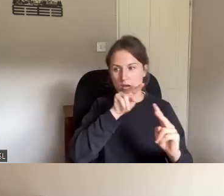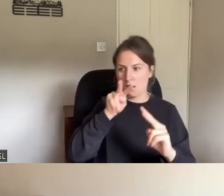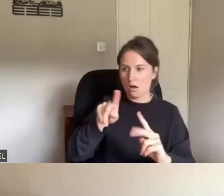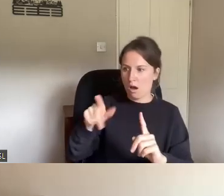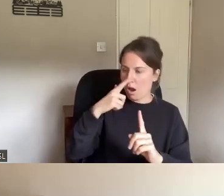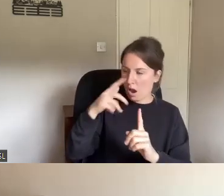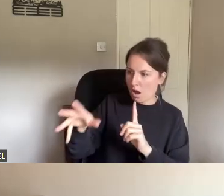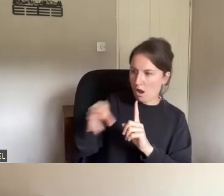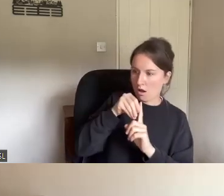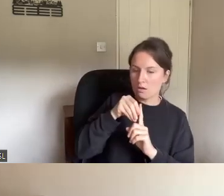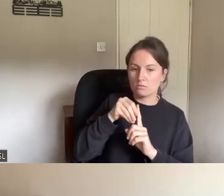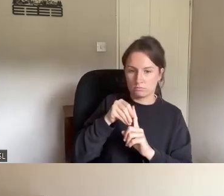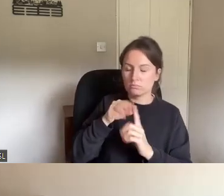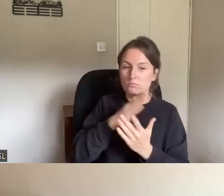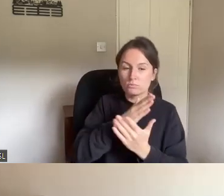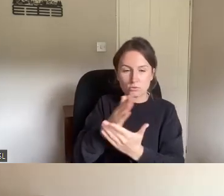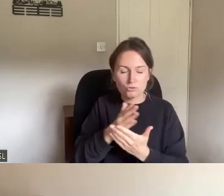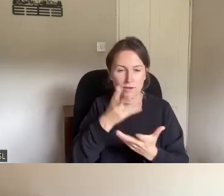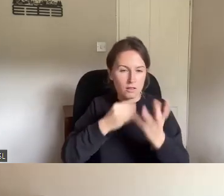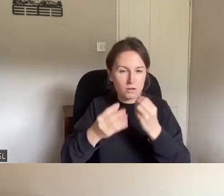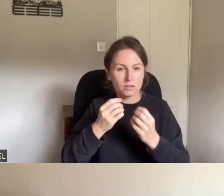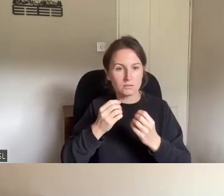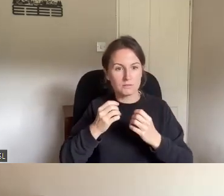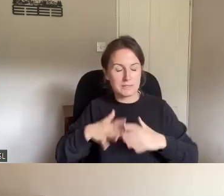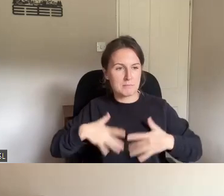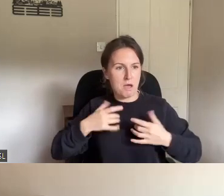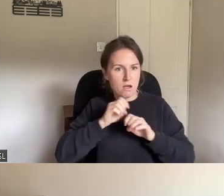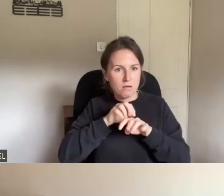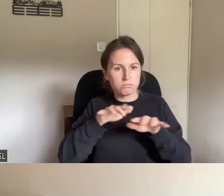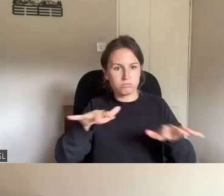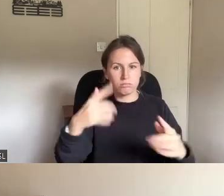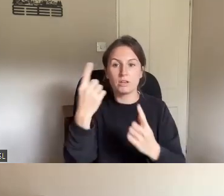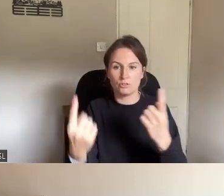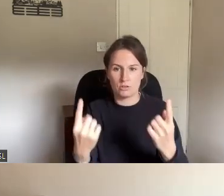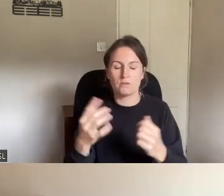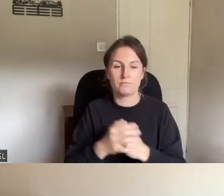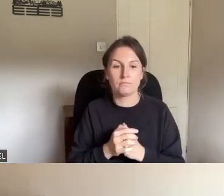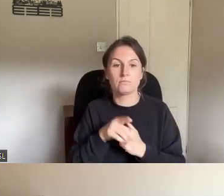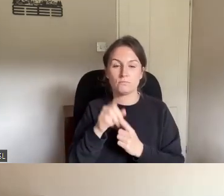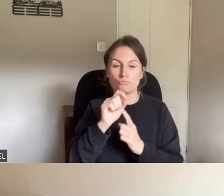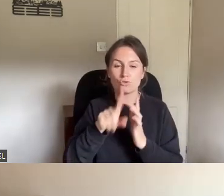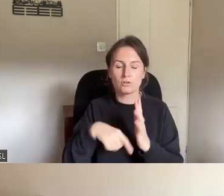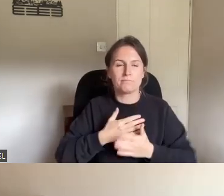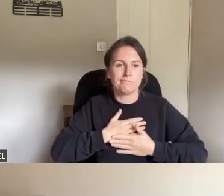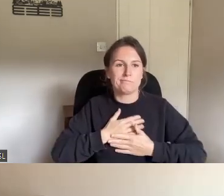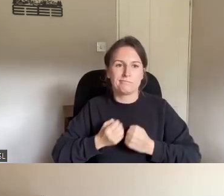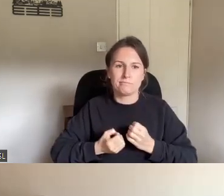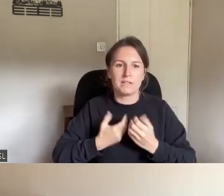and sharing learnings and inspiring each other. It's a brilliant project that we love delivering. It's the third time that we've done it.